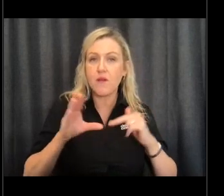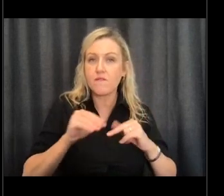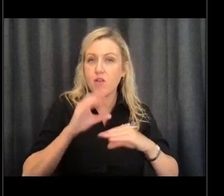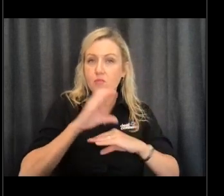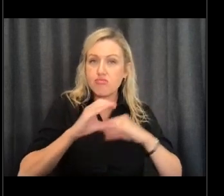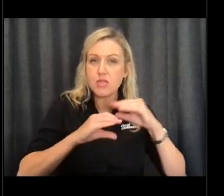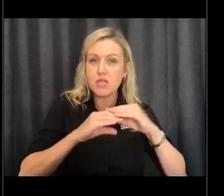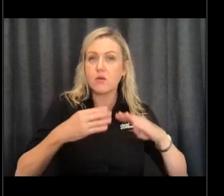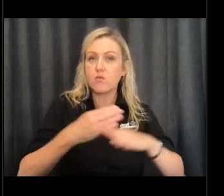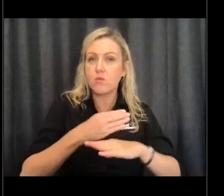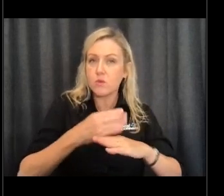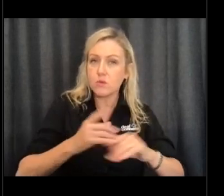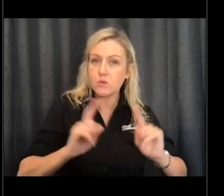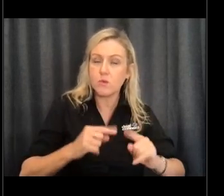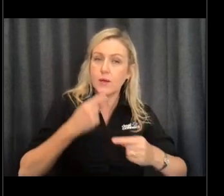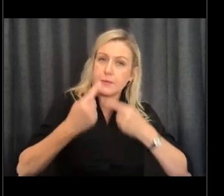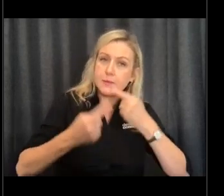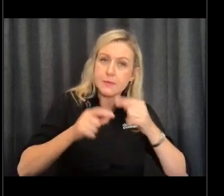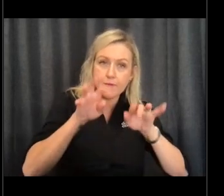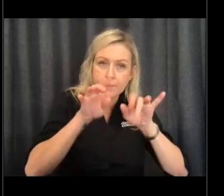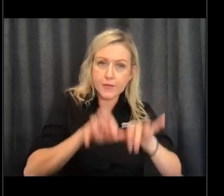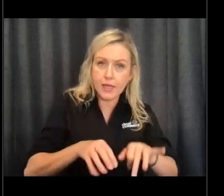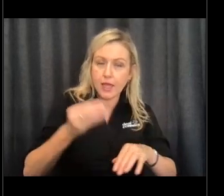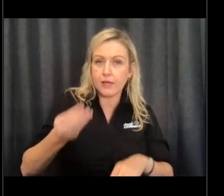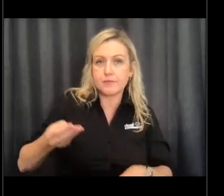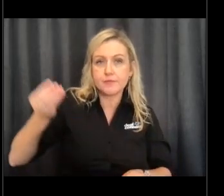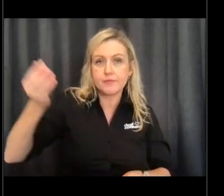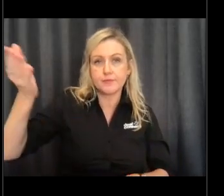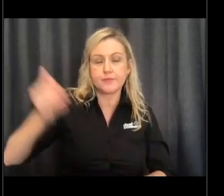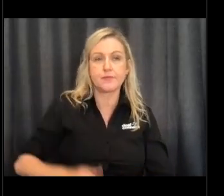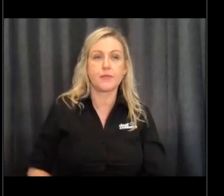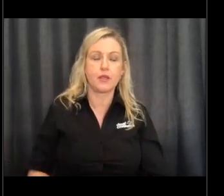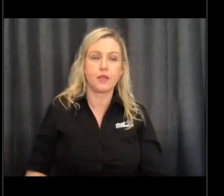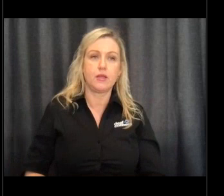And that can be for some people a difficult question to try and deal with because, to